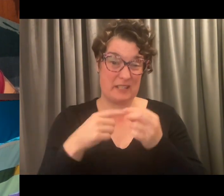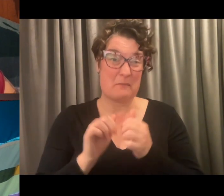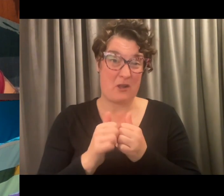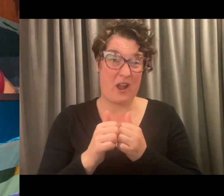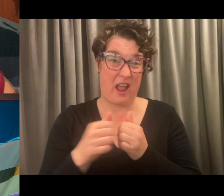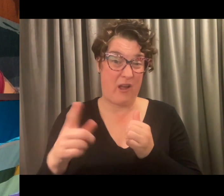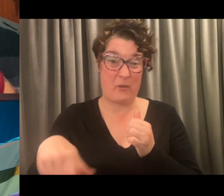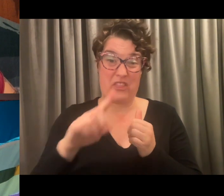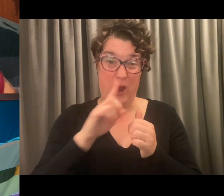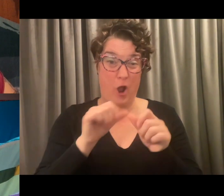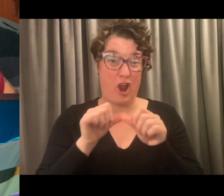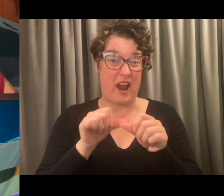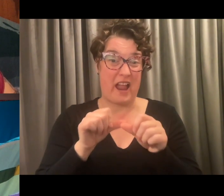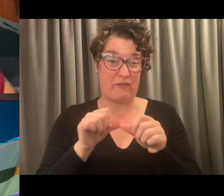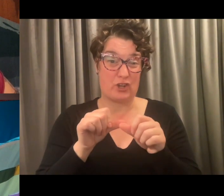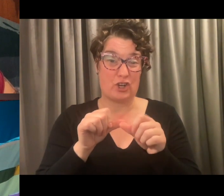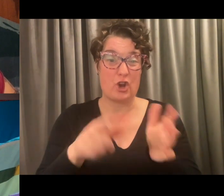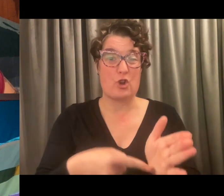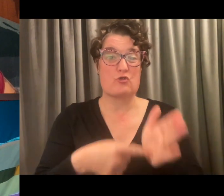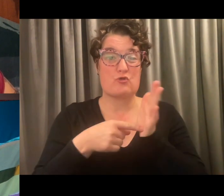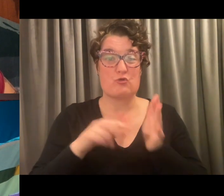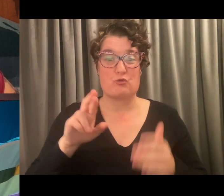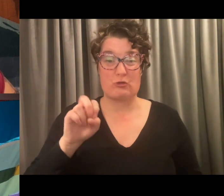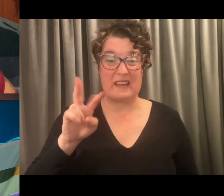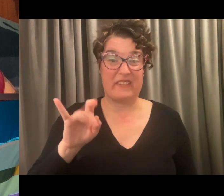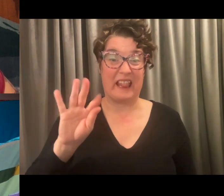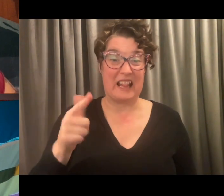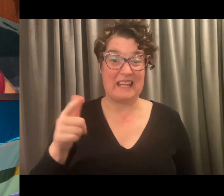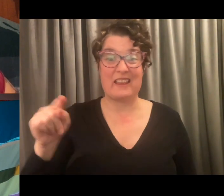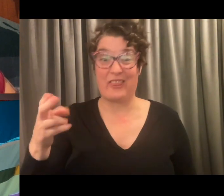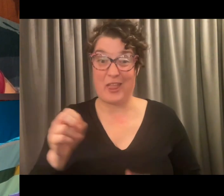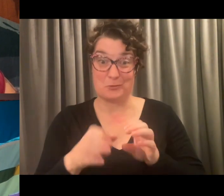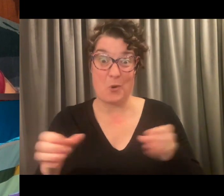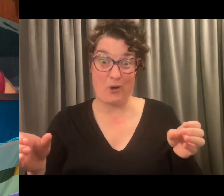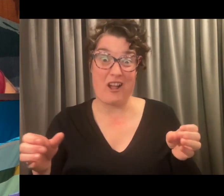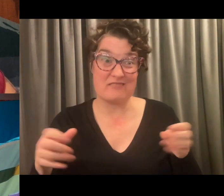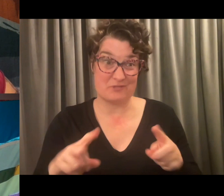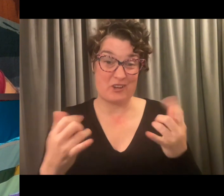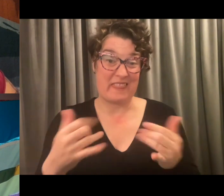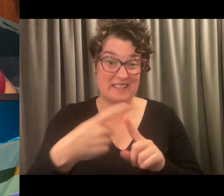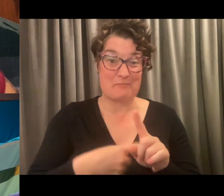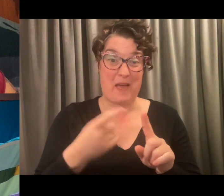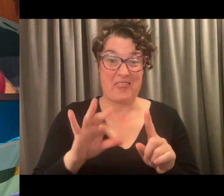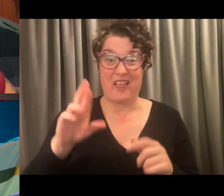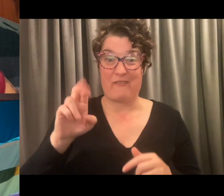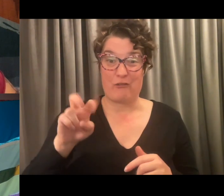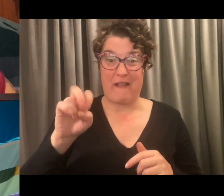Torah, of this month of revelation, that their lives are such a revelation of